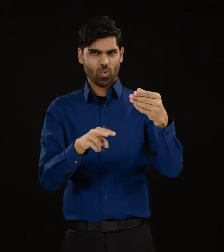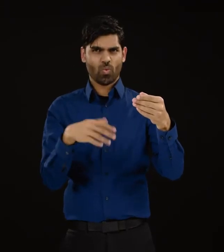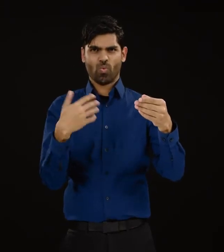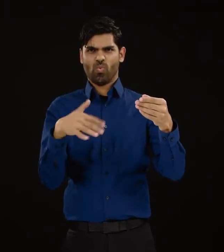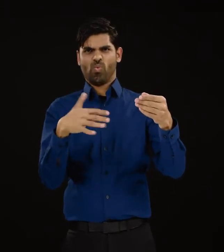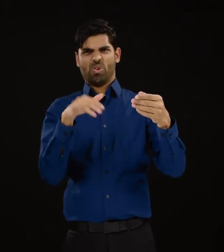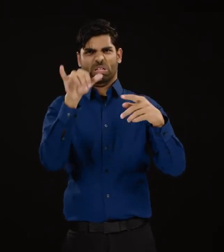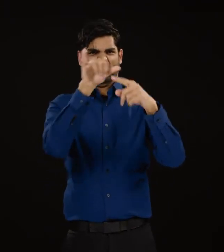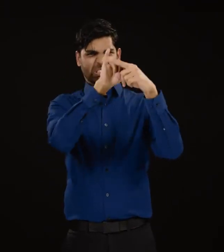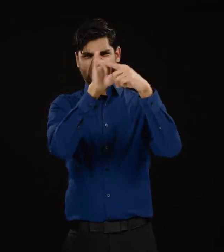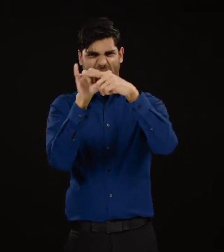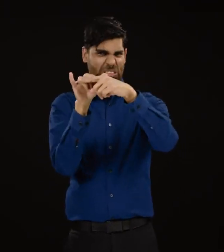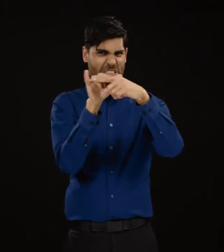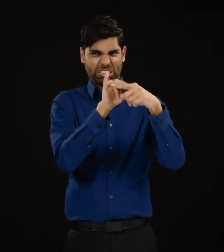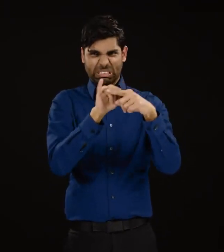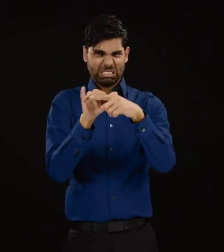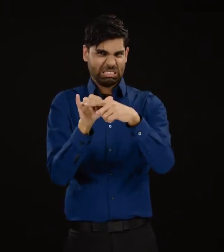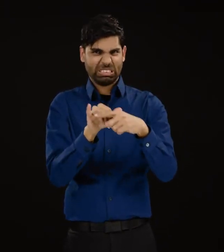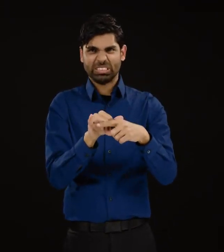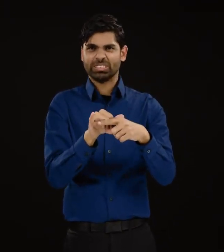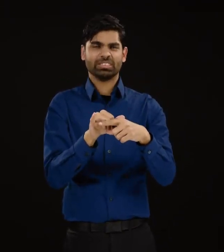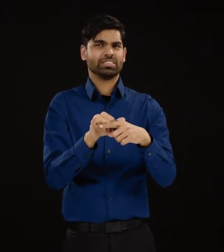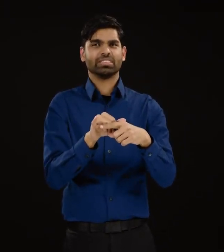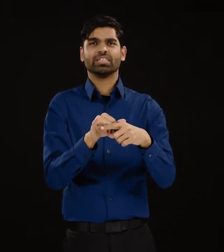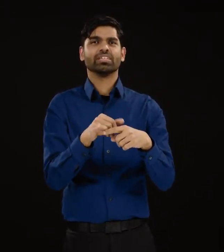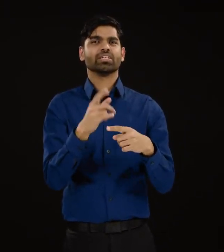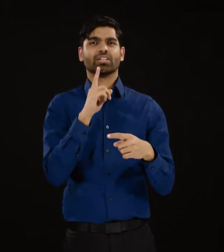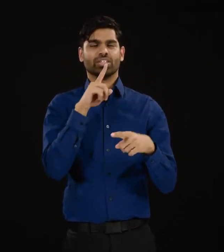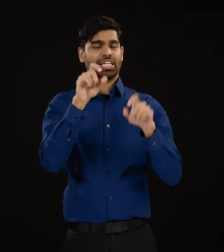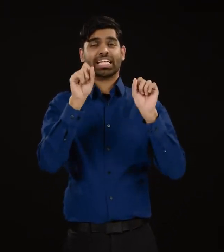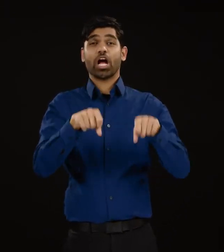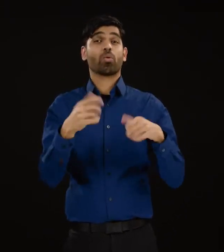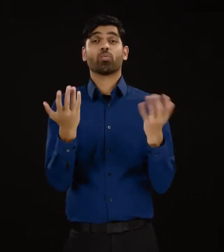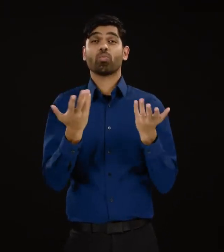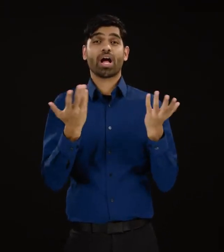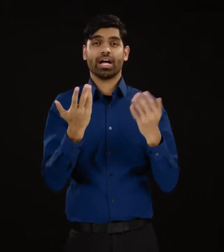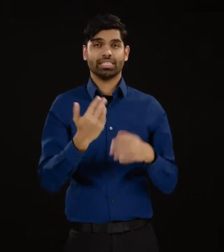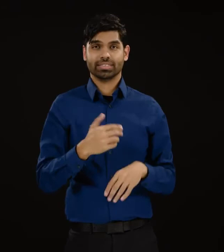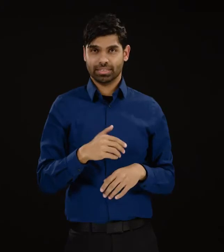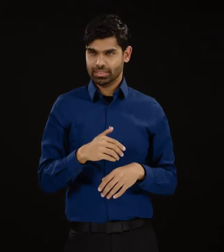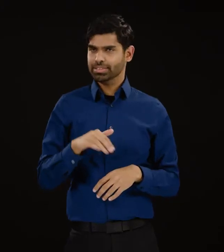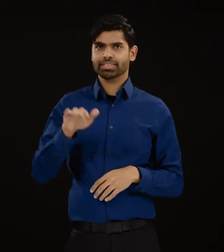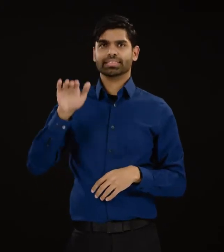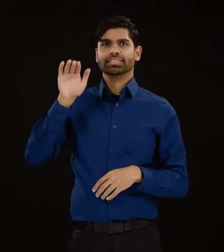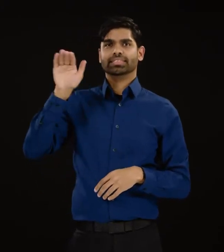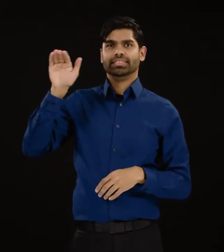If the service is not suitable, they can cancel their contract and return their phone at no cost if: